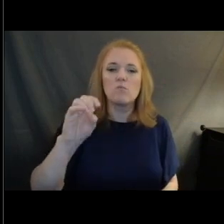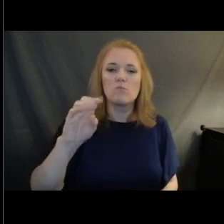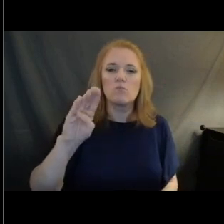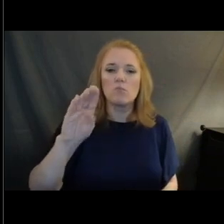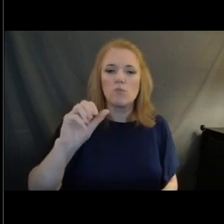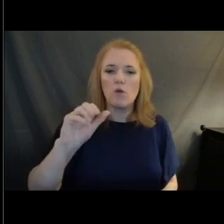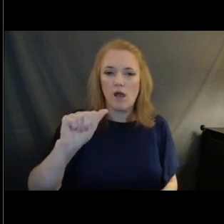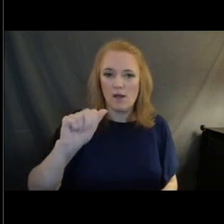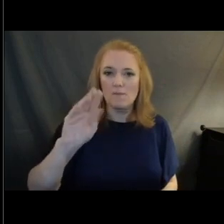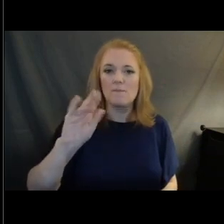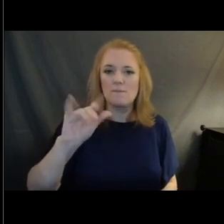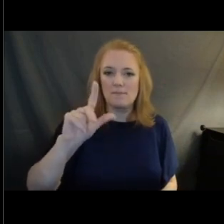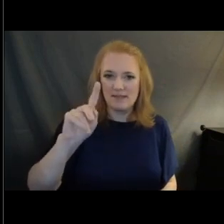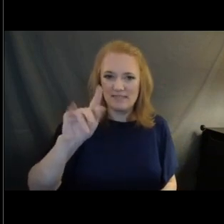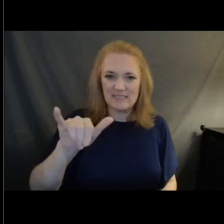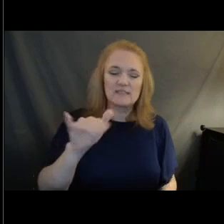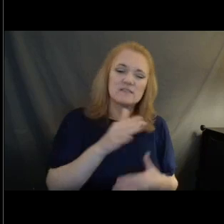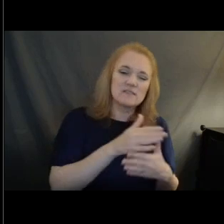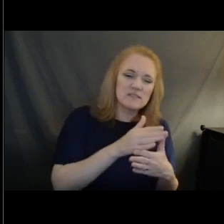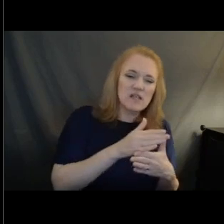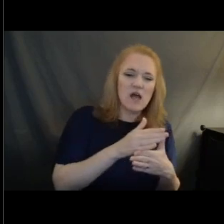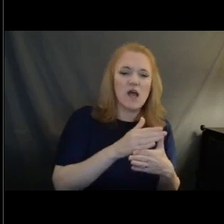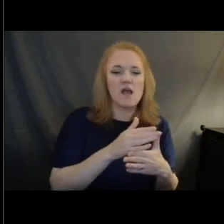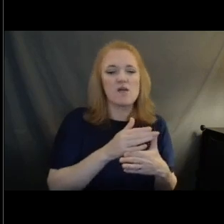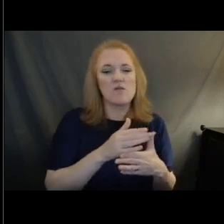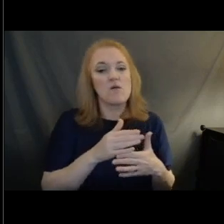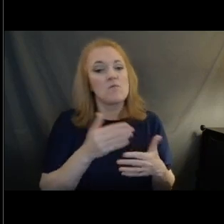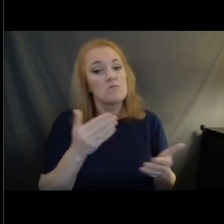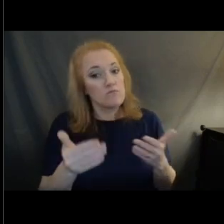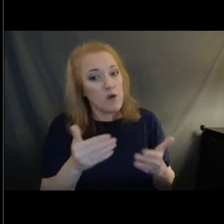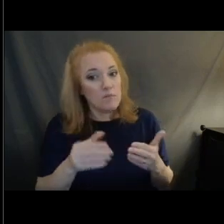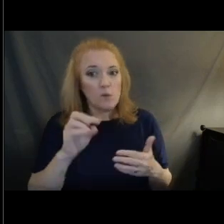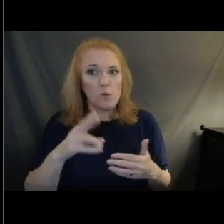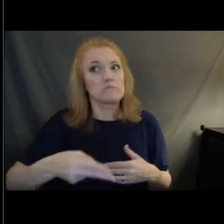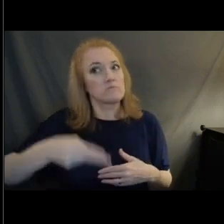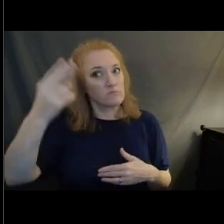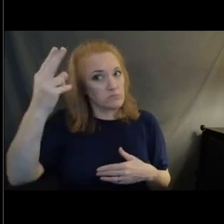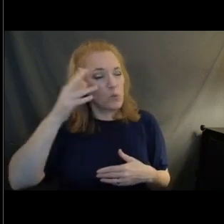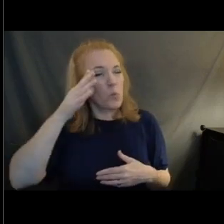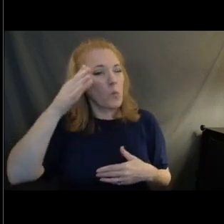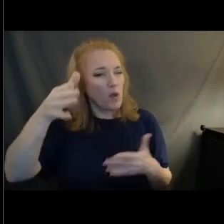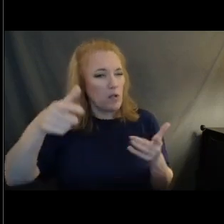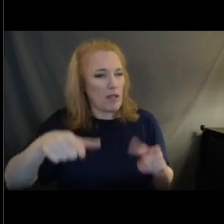moderate, or high depending on the threat as we see it for potentially extreme, hazardous extreme